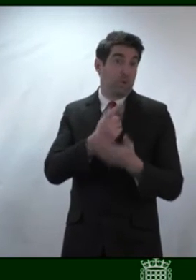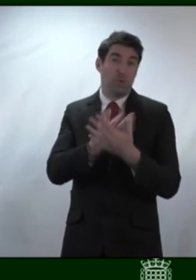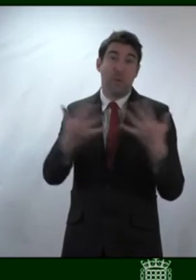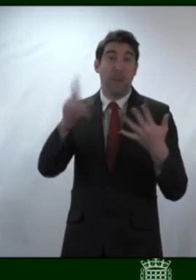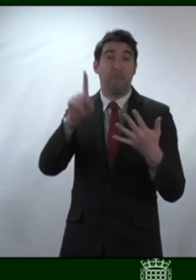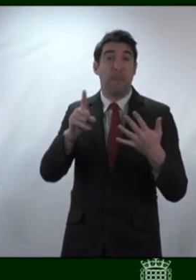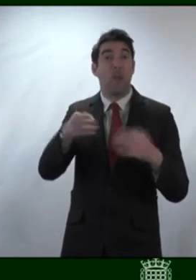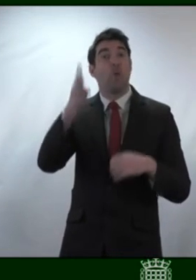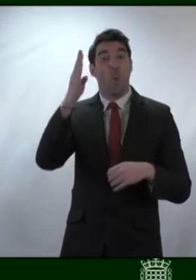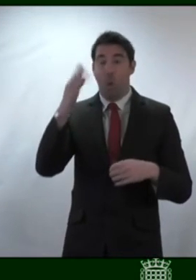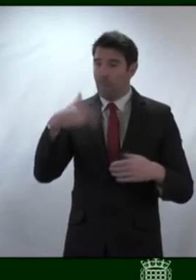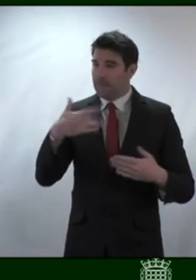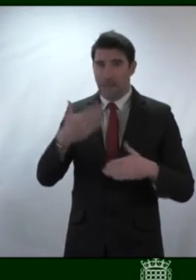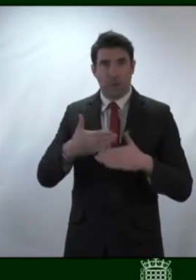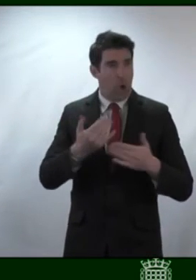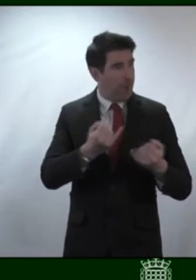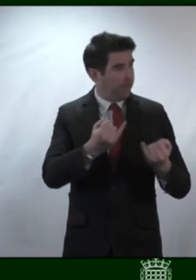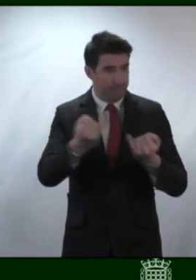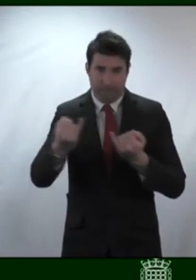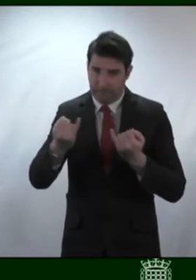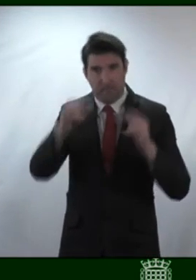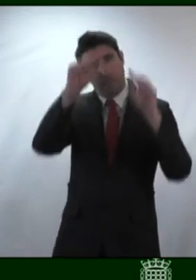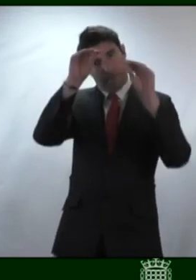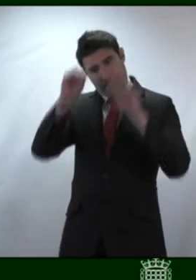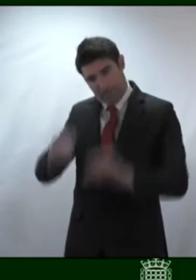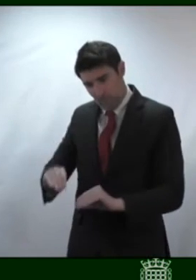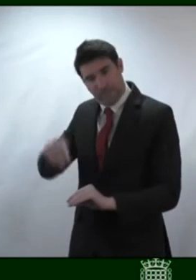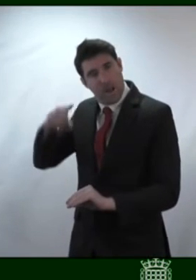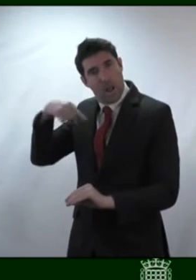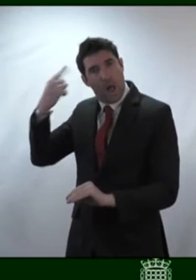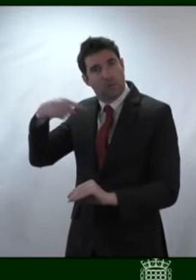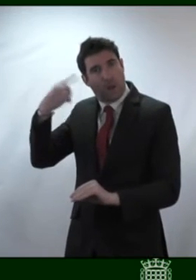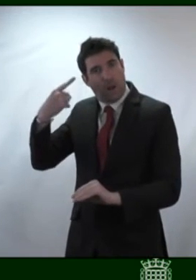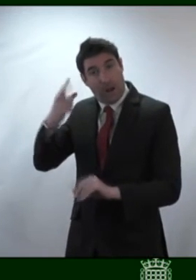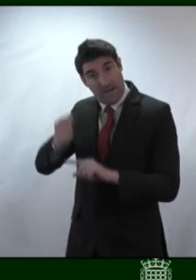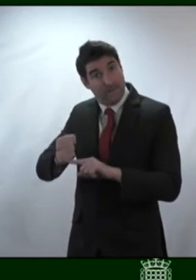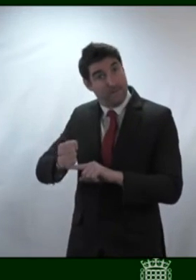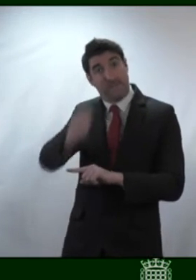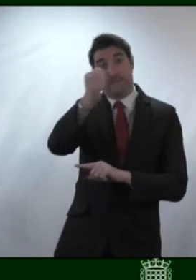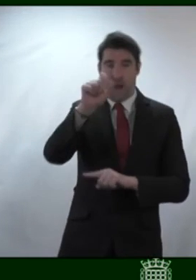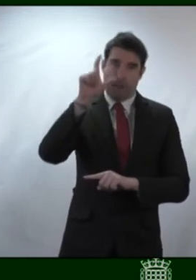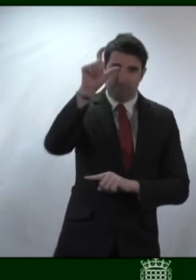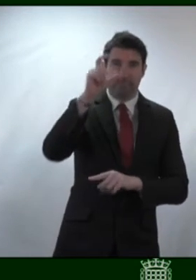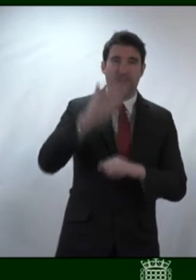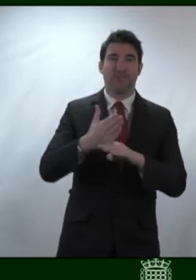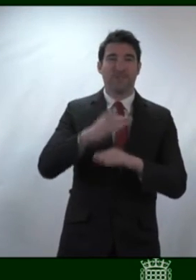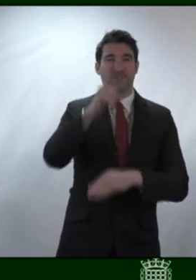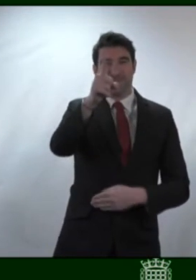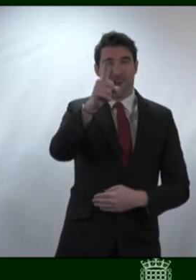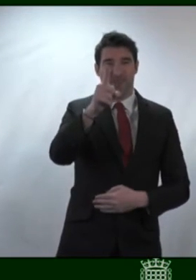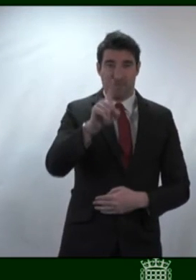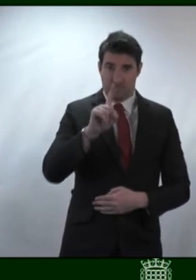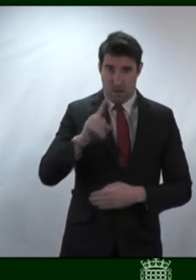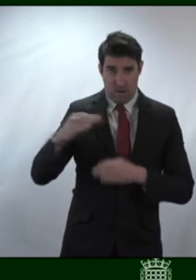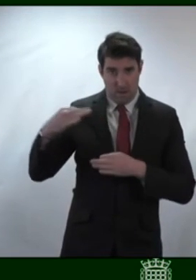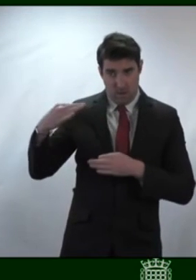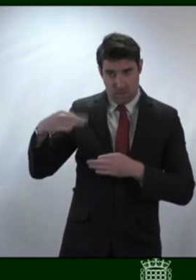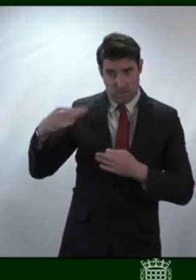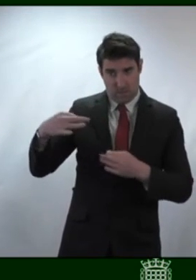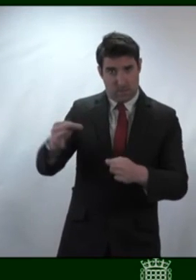Yesterday’s National Infrastructure Commission review reduces the eastern leg to a small line between Birmingham and the disliked station at East Midlands Parkway. That